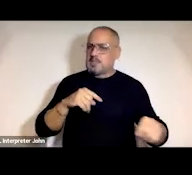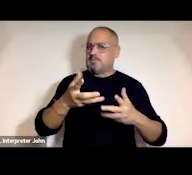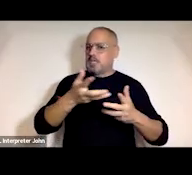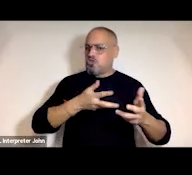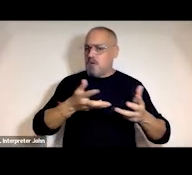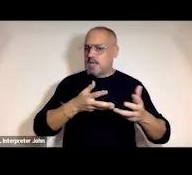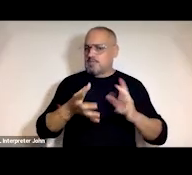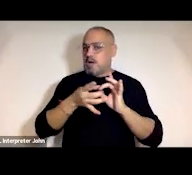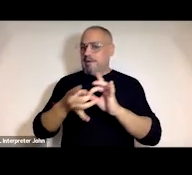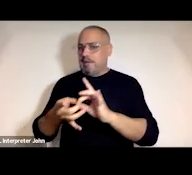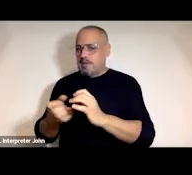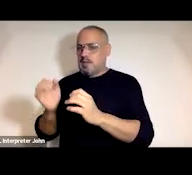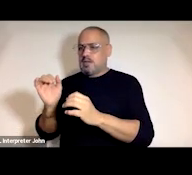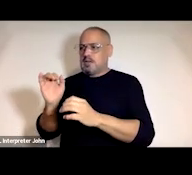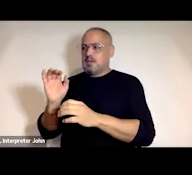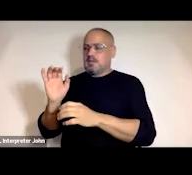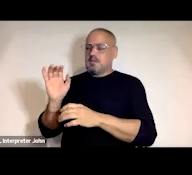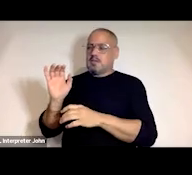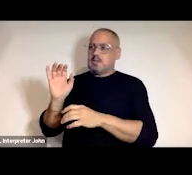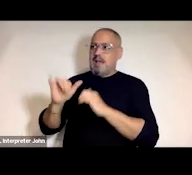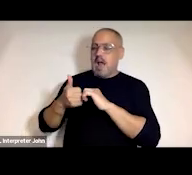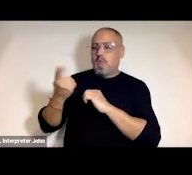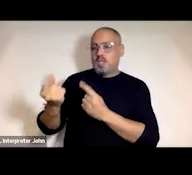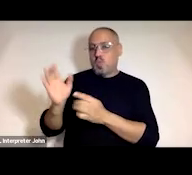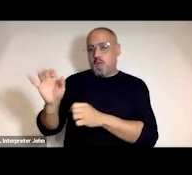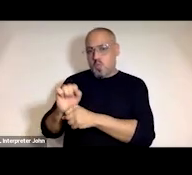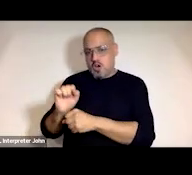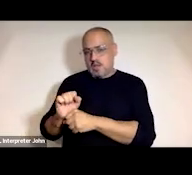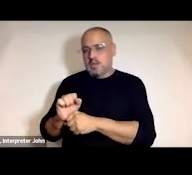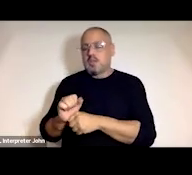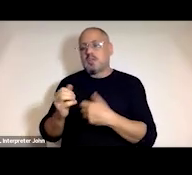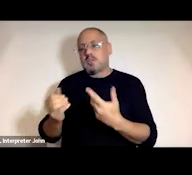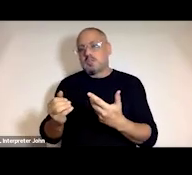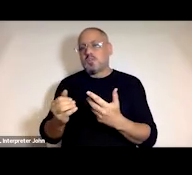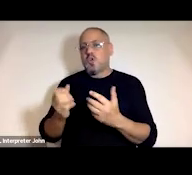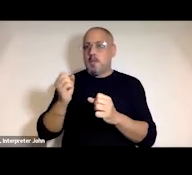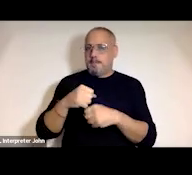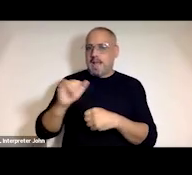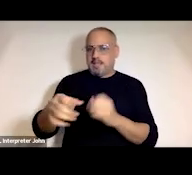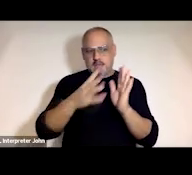related to how they do their work? If so, make that plan and illustrate